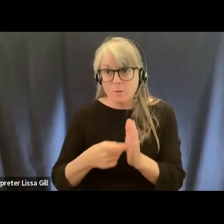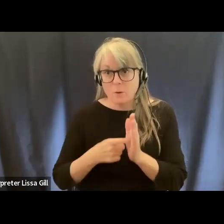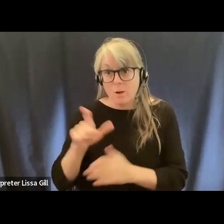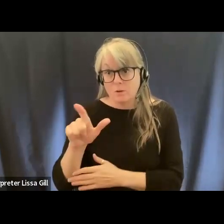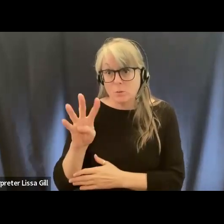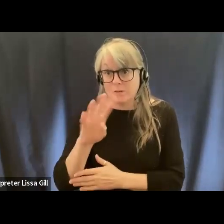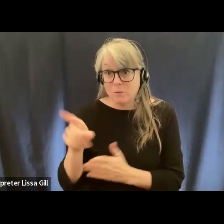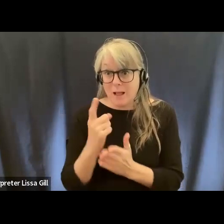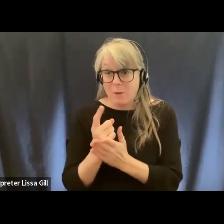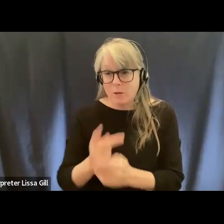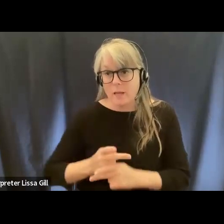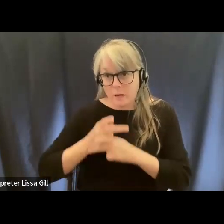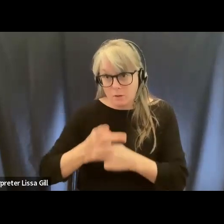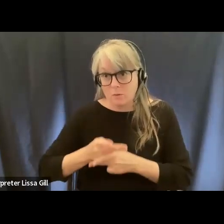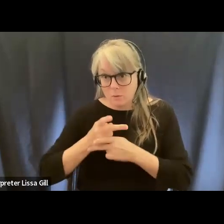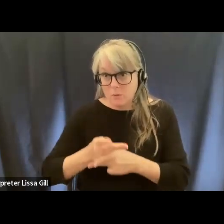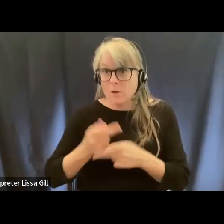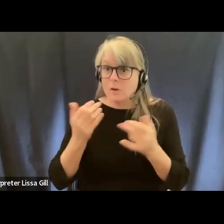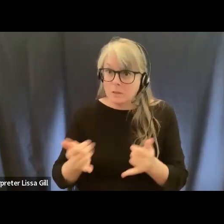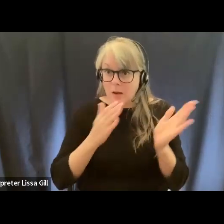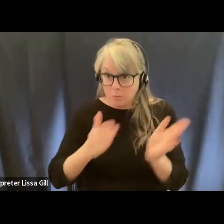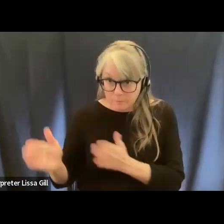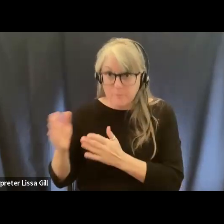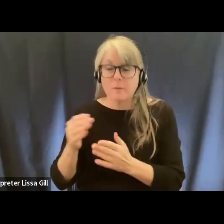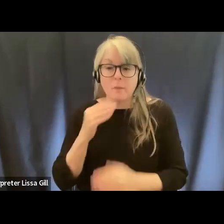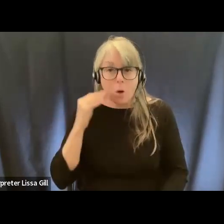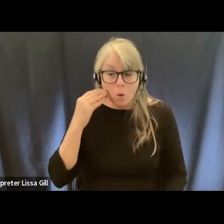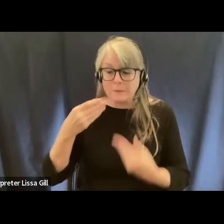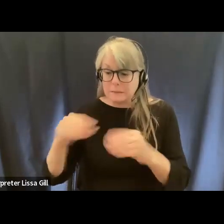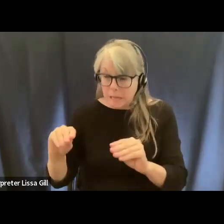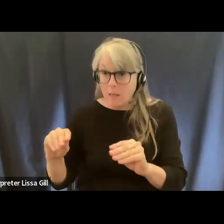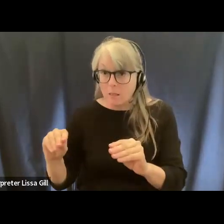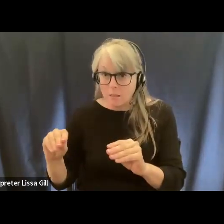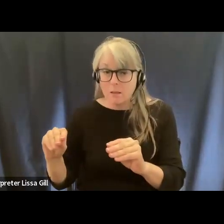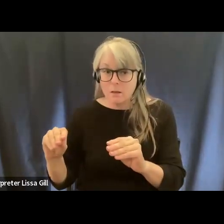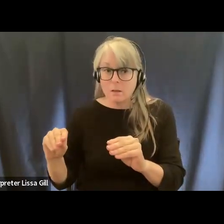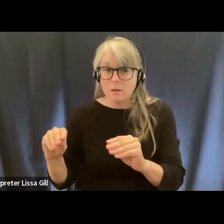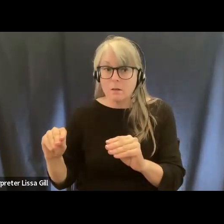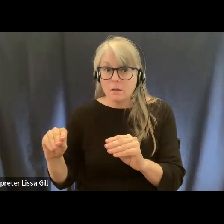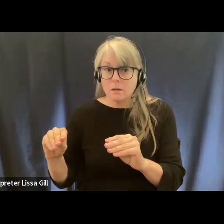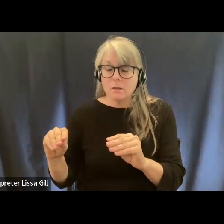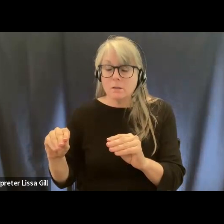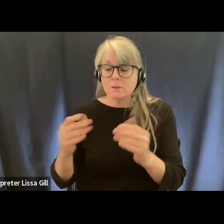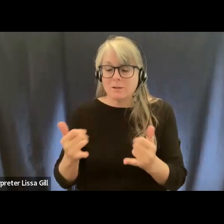So now we're prepping their home for sale as they just have transitioned into assisted living.